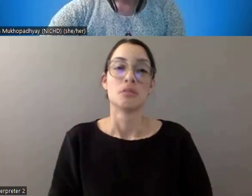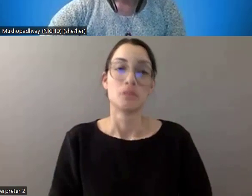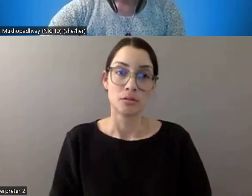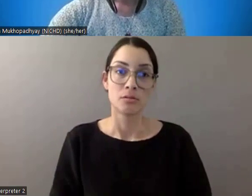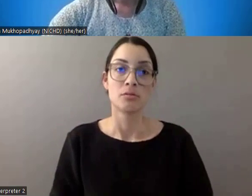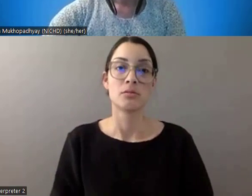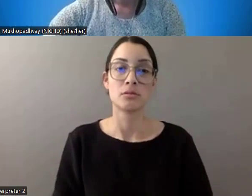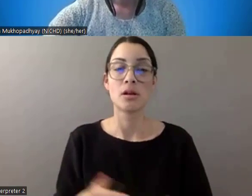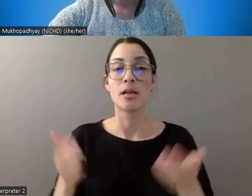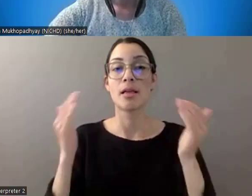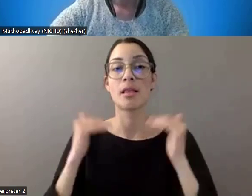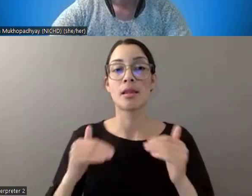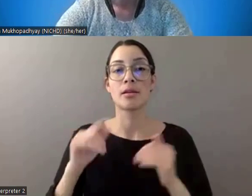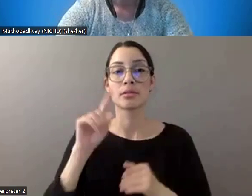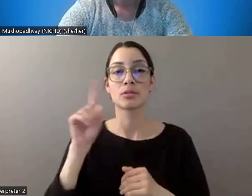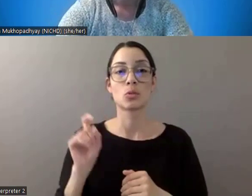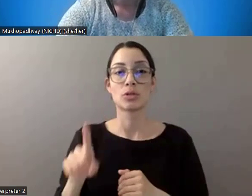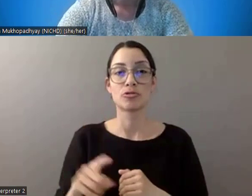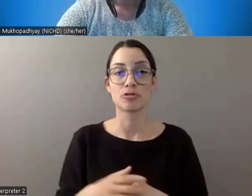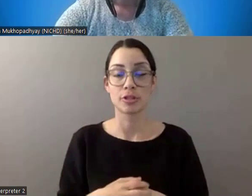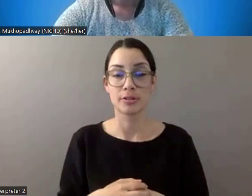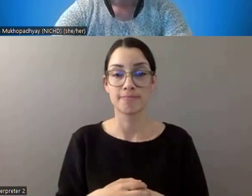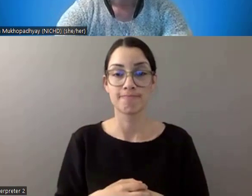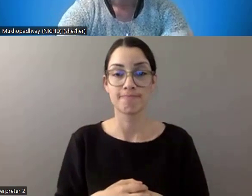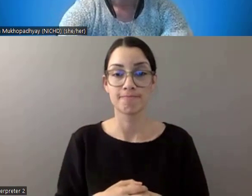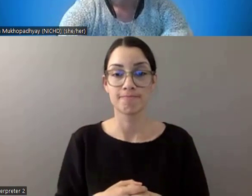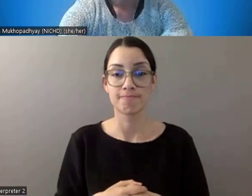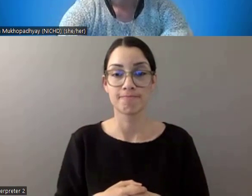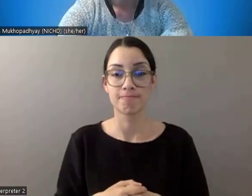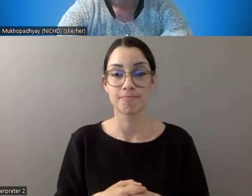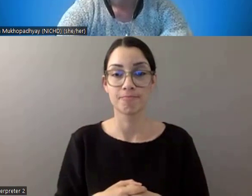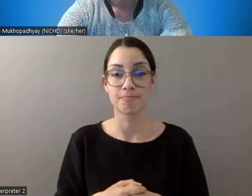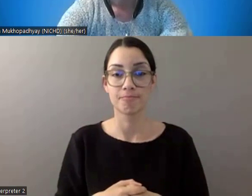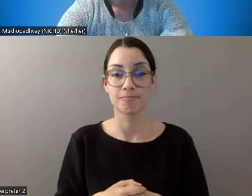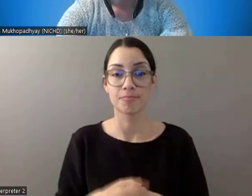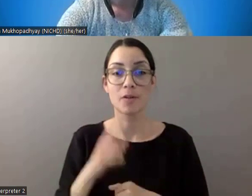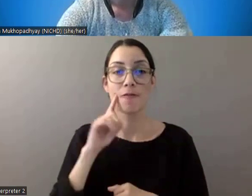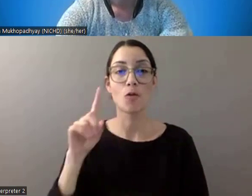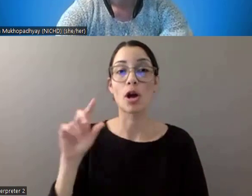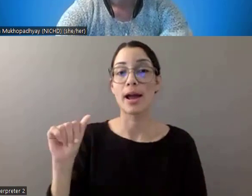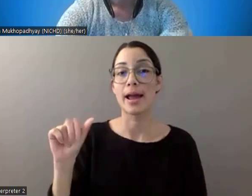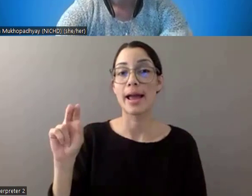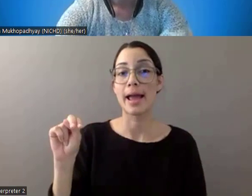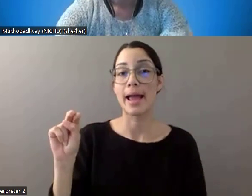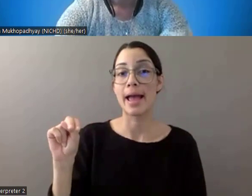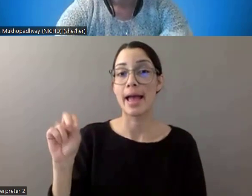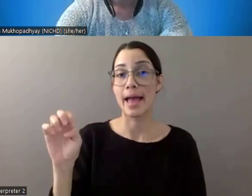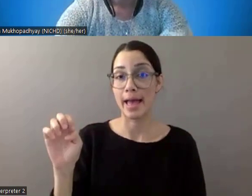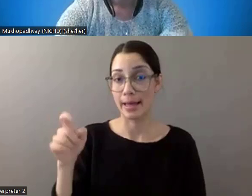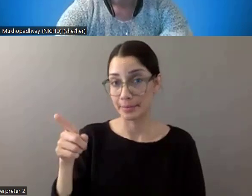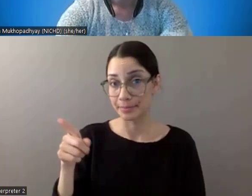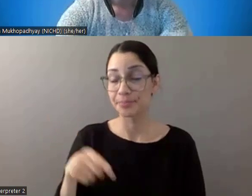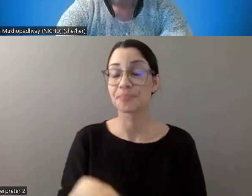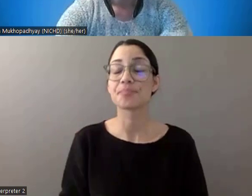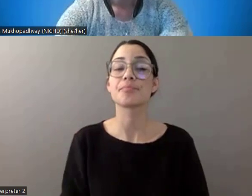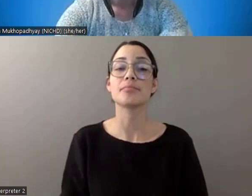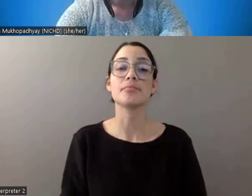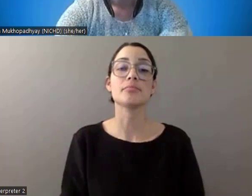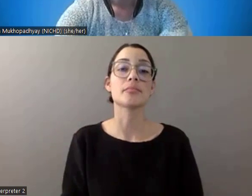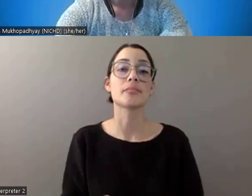The next question is for Anne. And the person asking the question wants to know